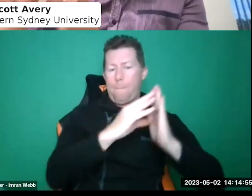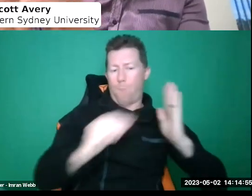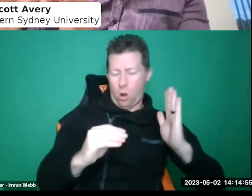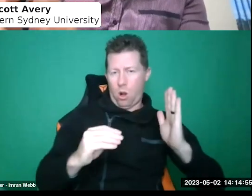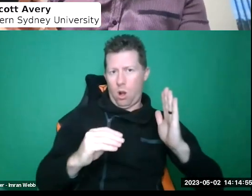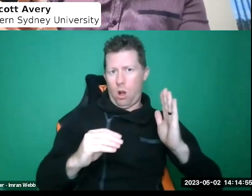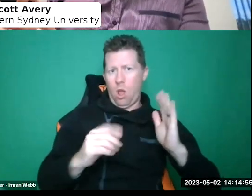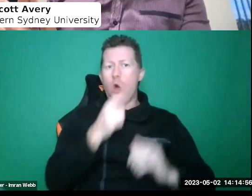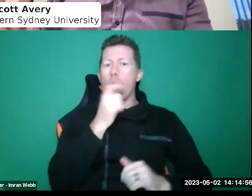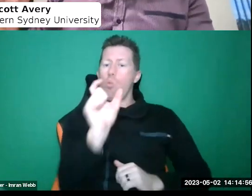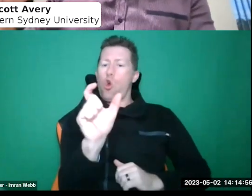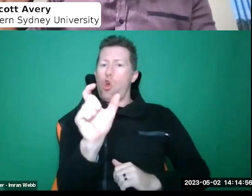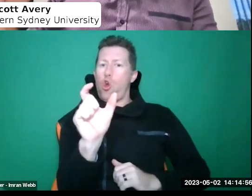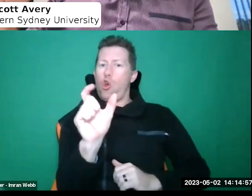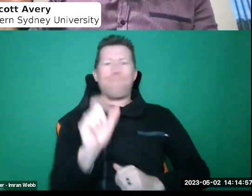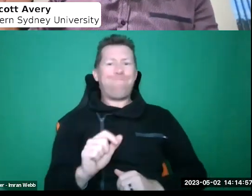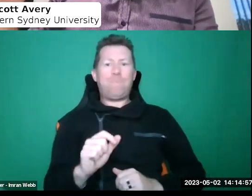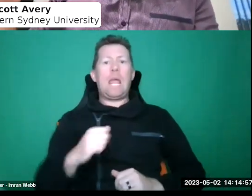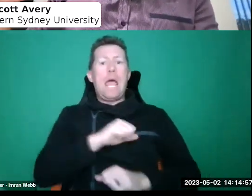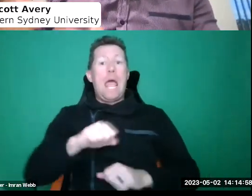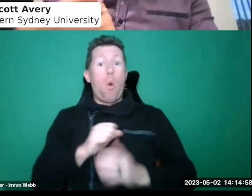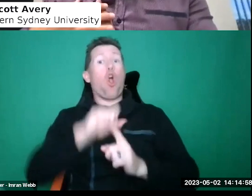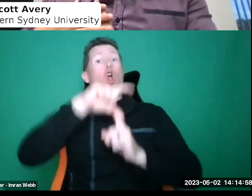This is a cultural model which is around how to how how do people